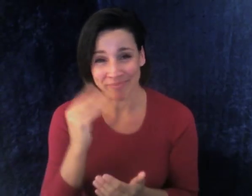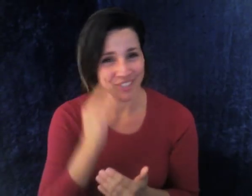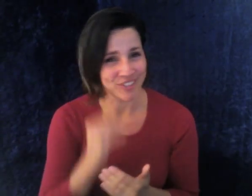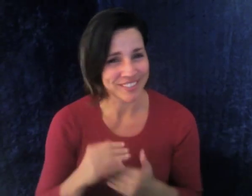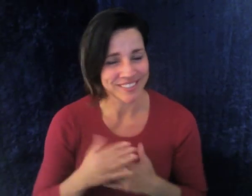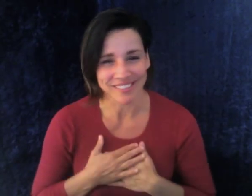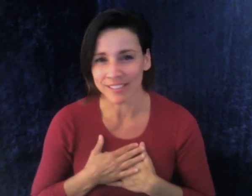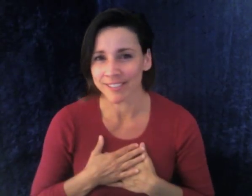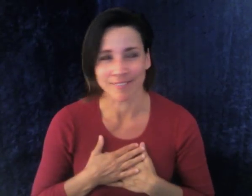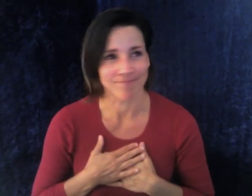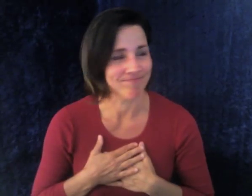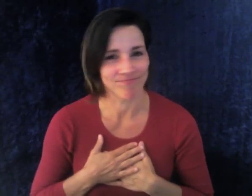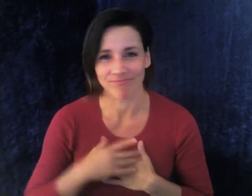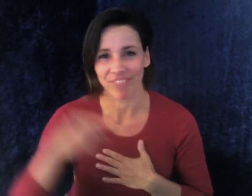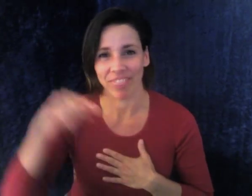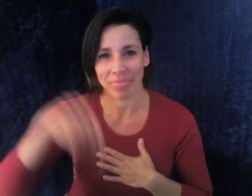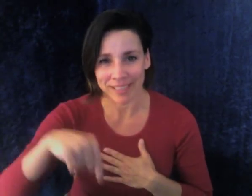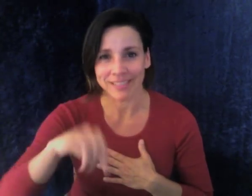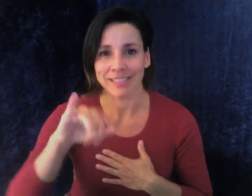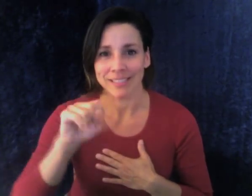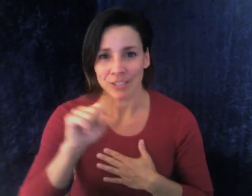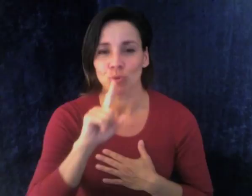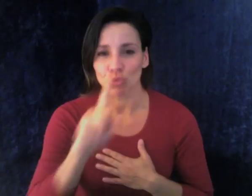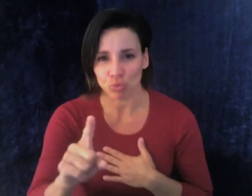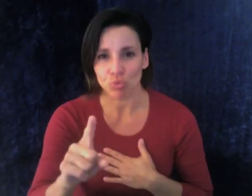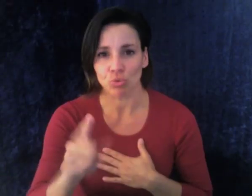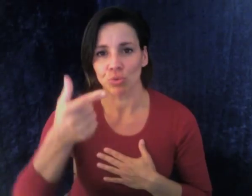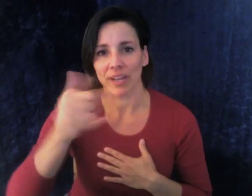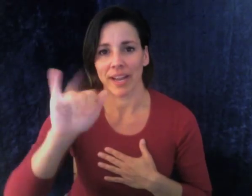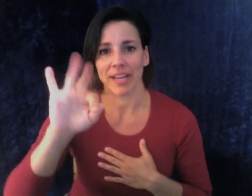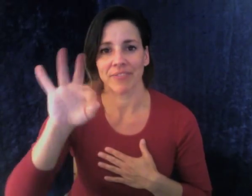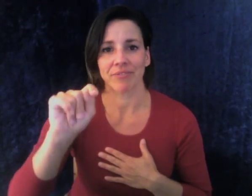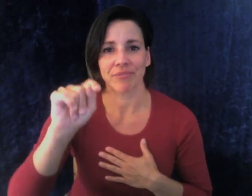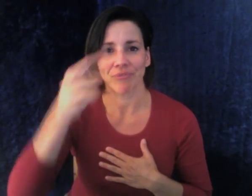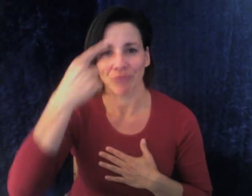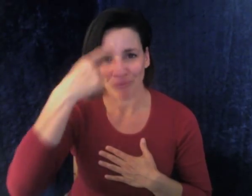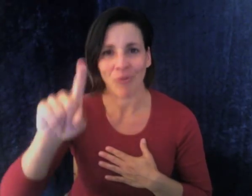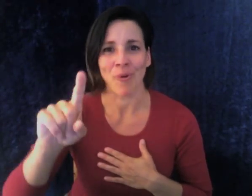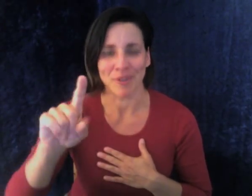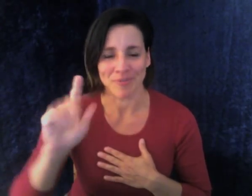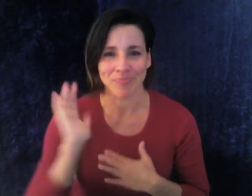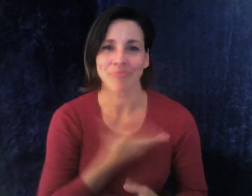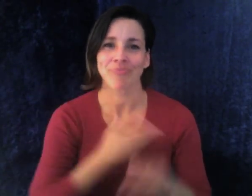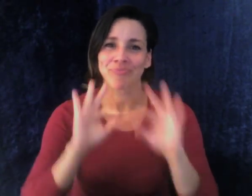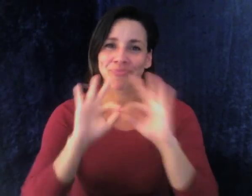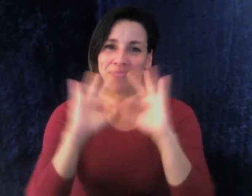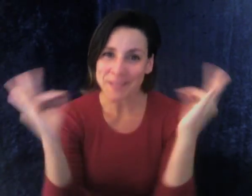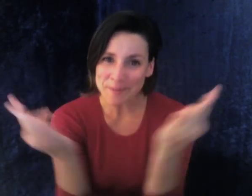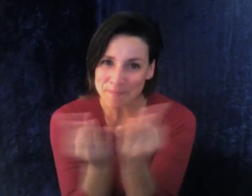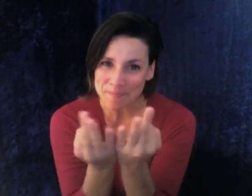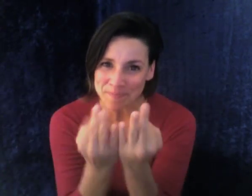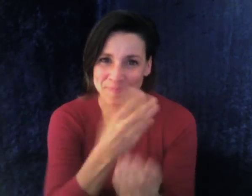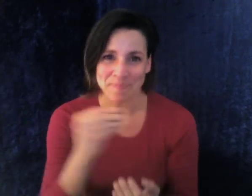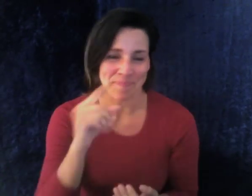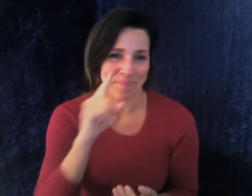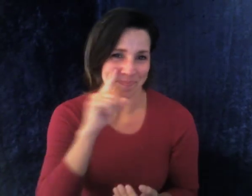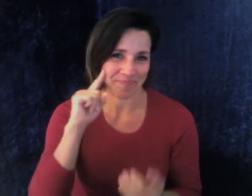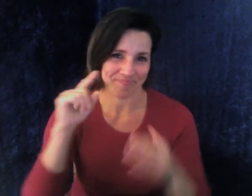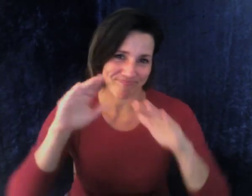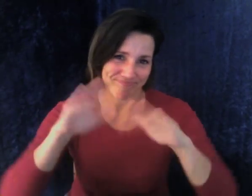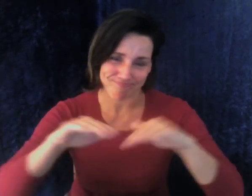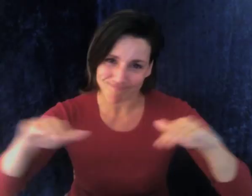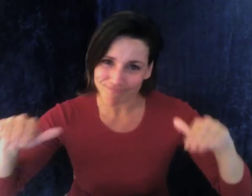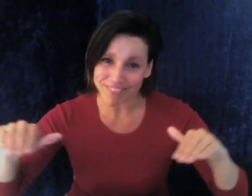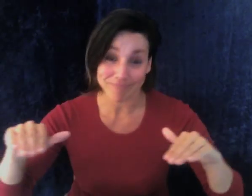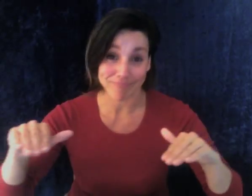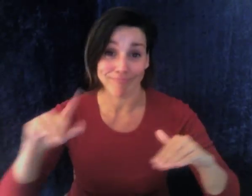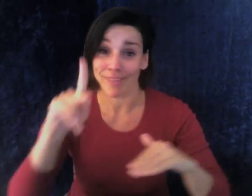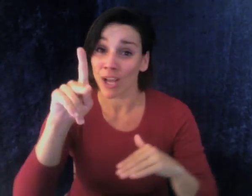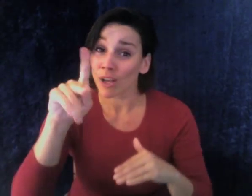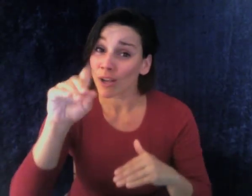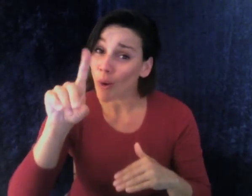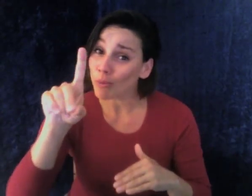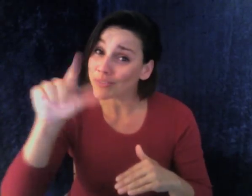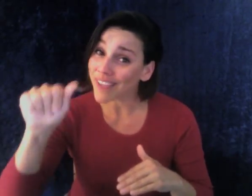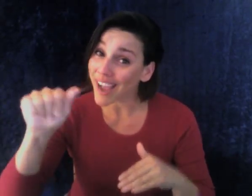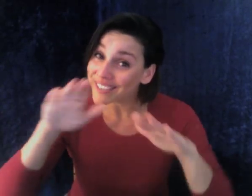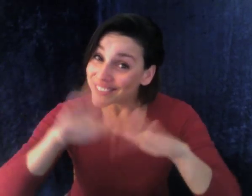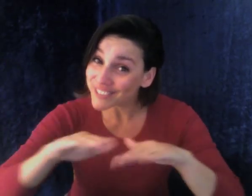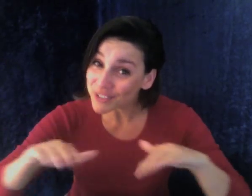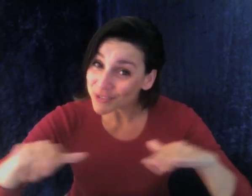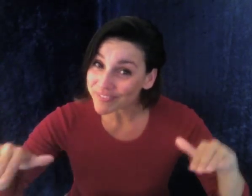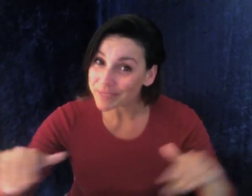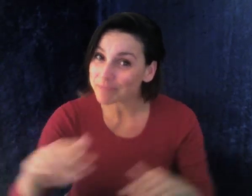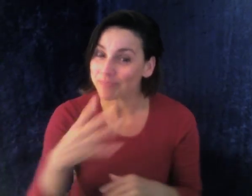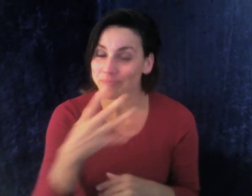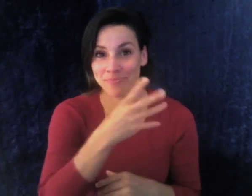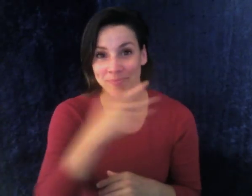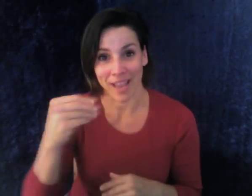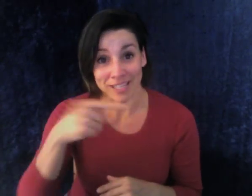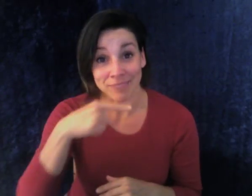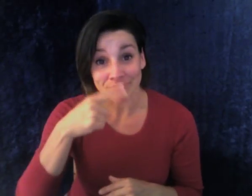This is true gift for our families and deaf children, Kids of Deaf Adults (KODAs), and